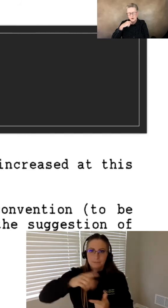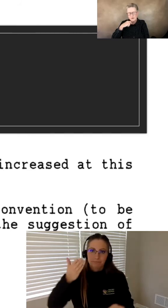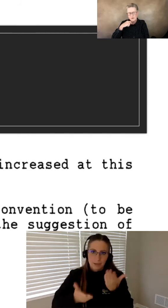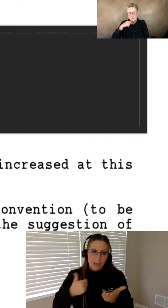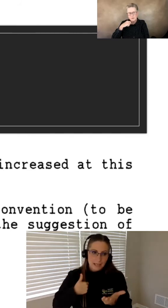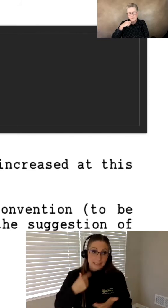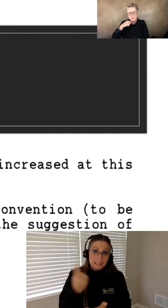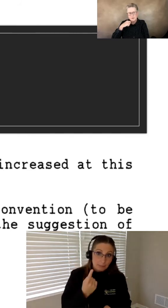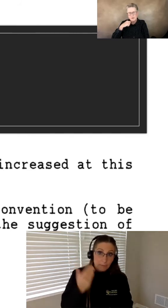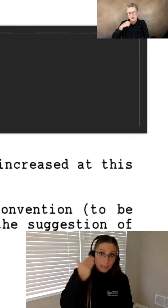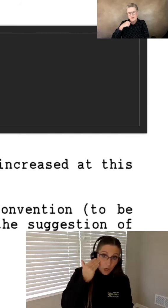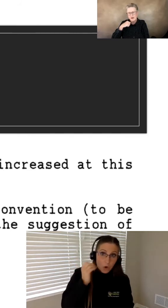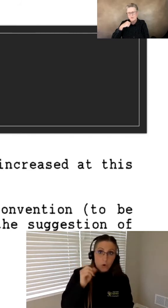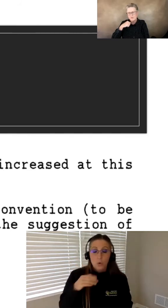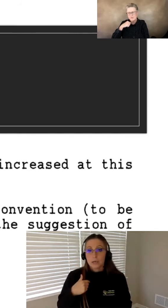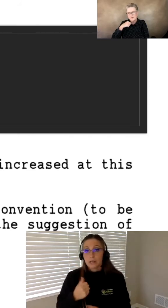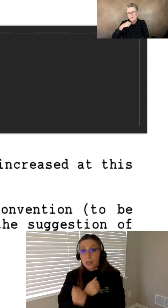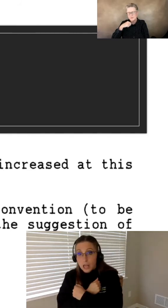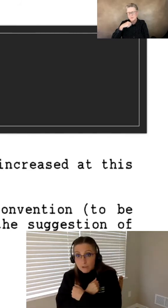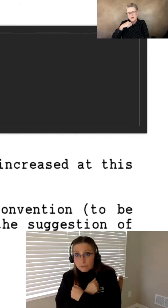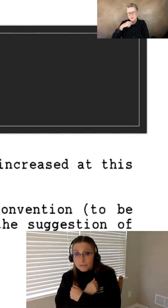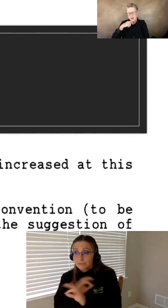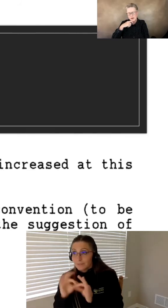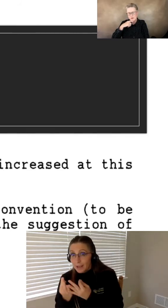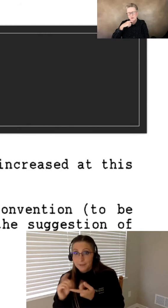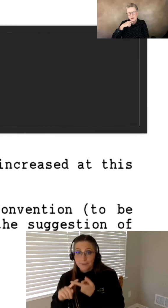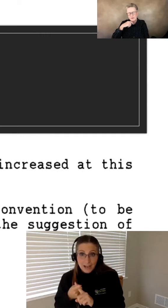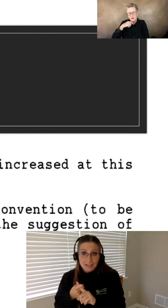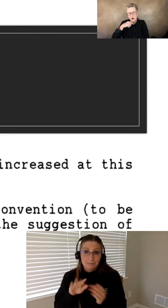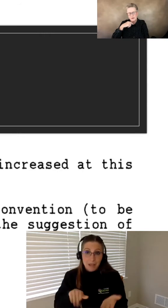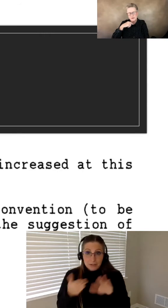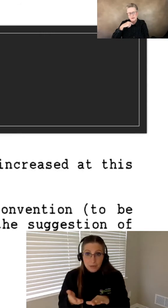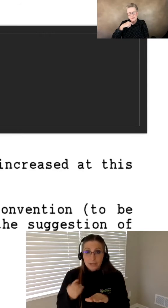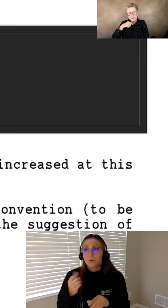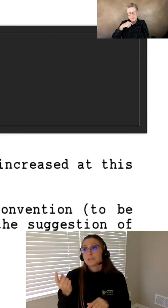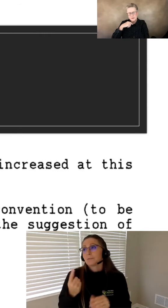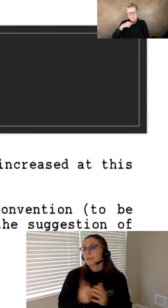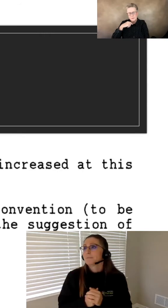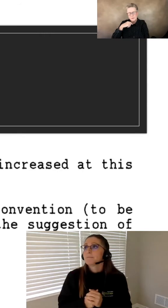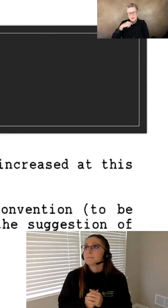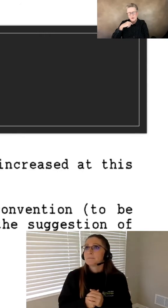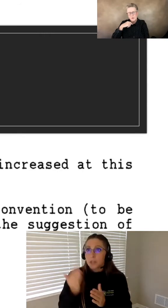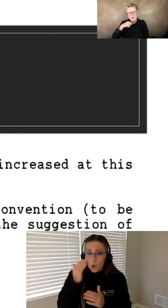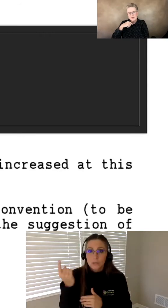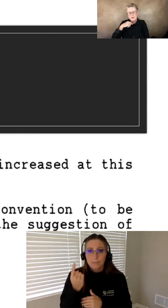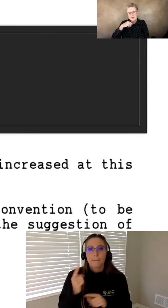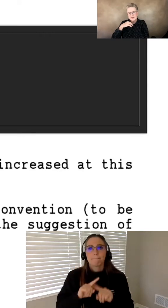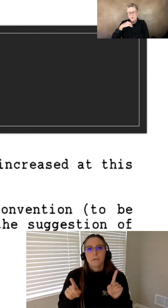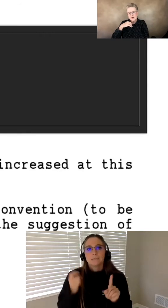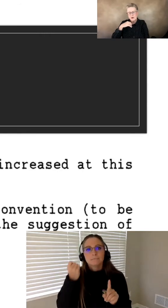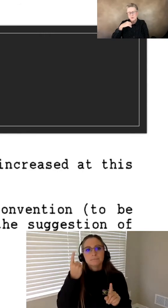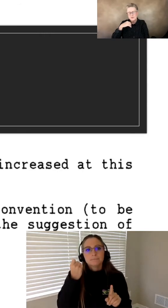other people that have passed away or that we've lost but one of the things that was